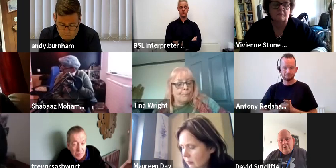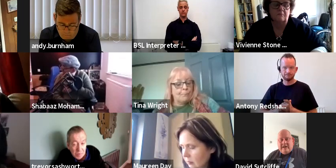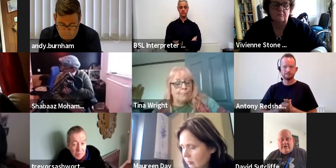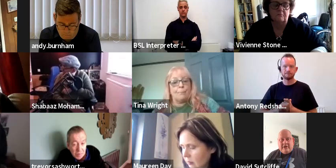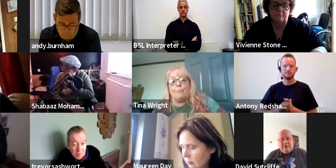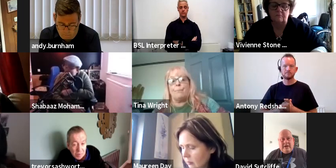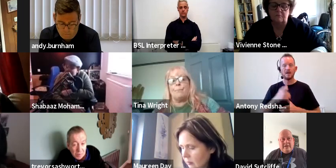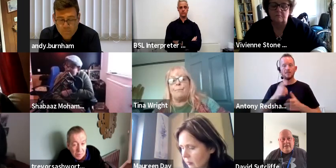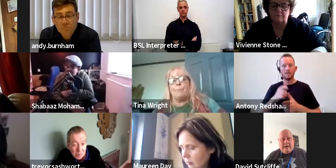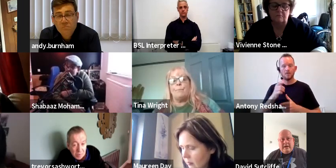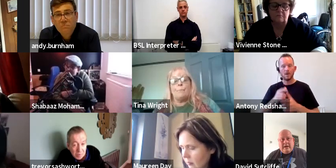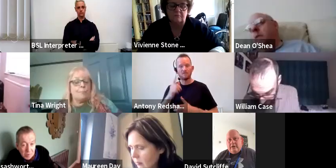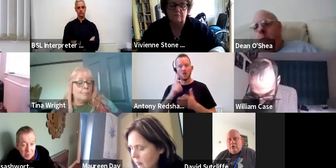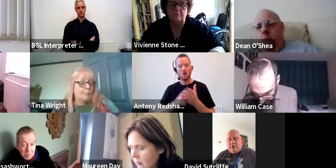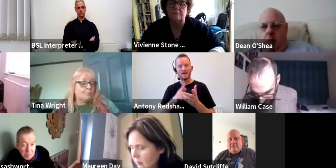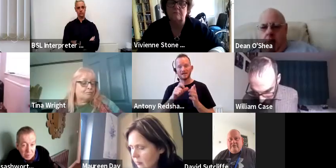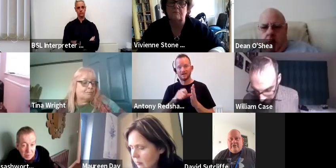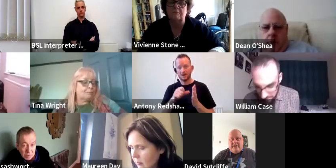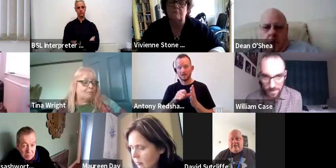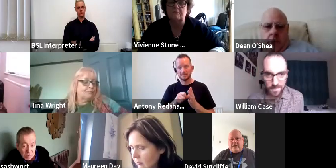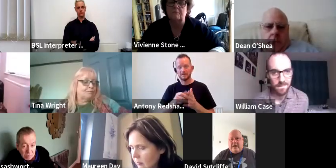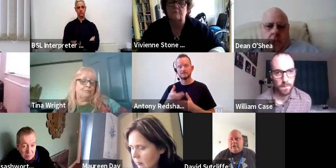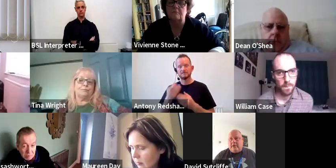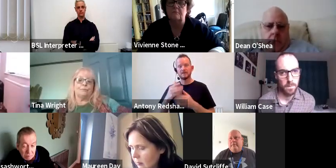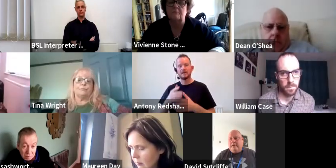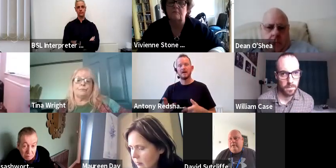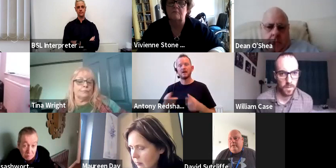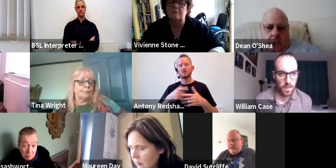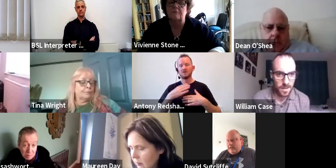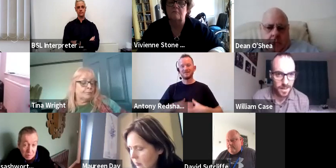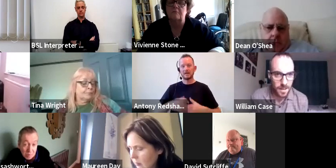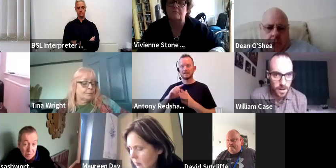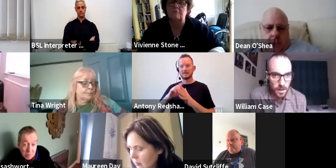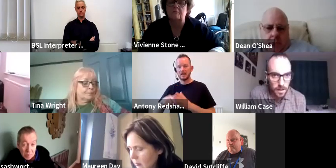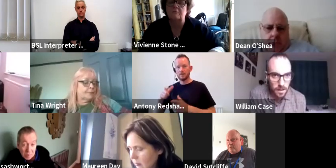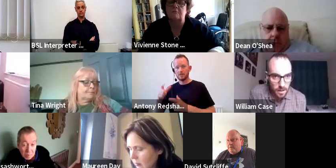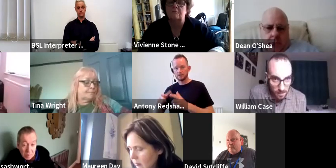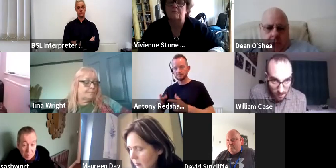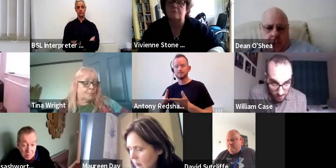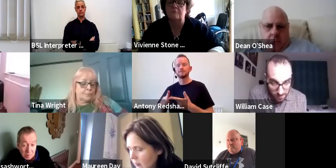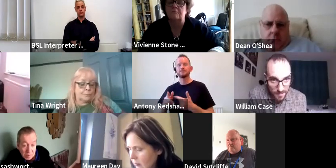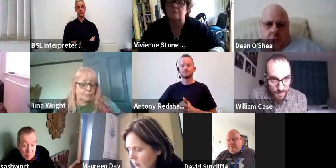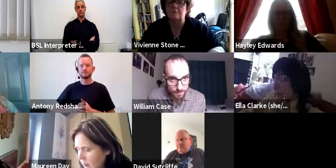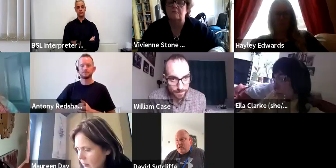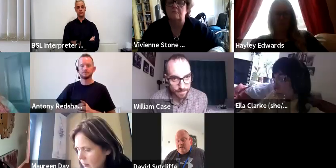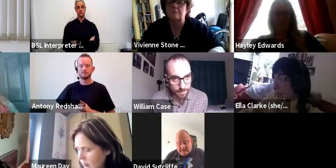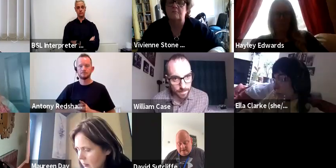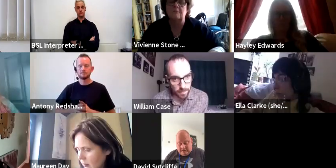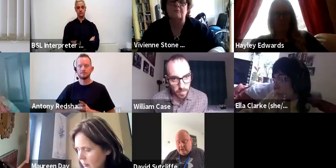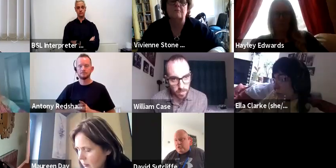people with learning difficulties and also the physical disabled.